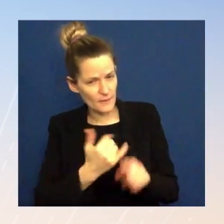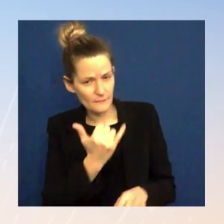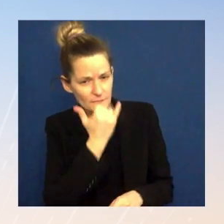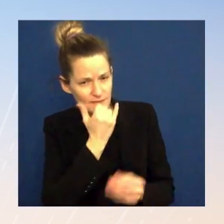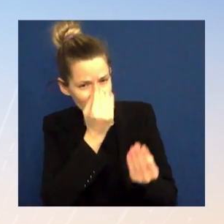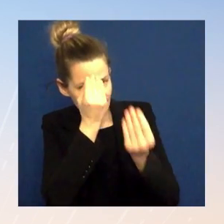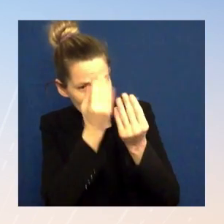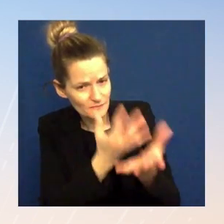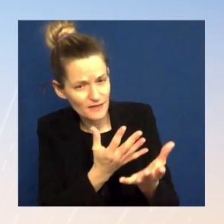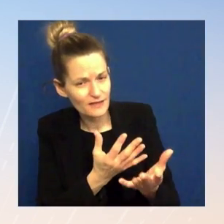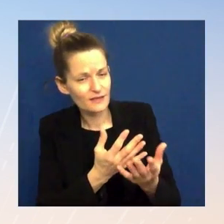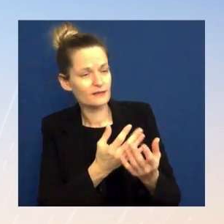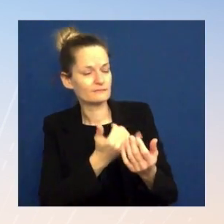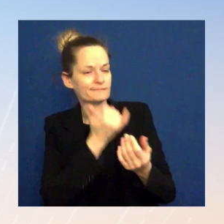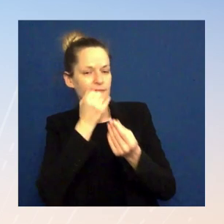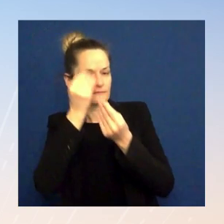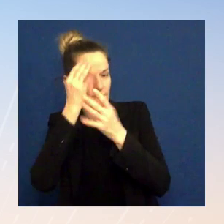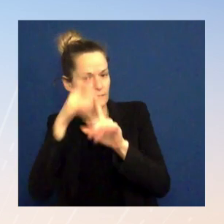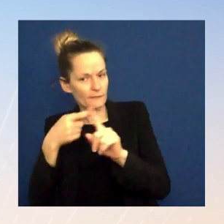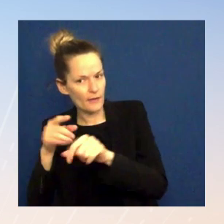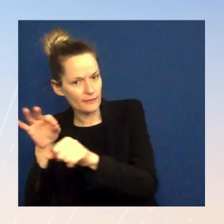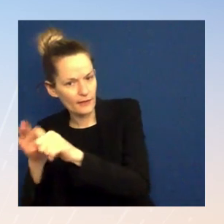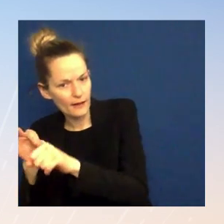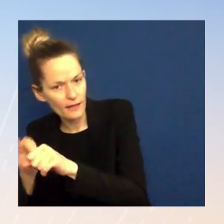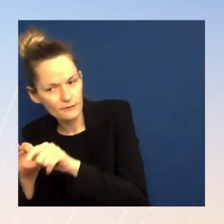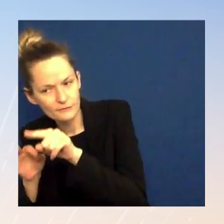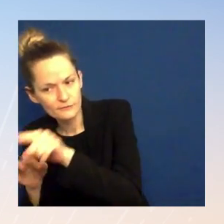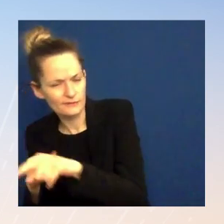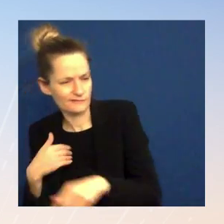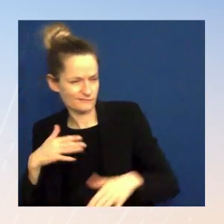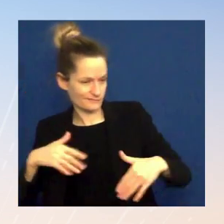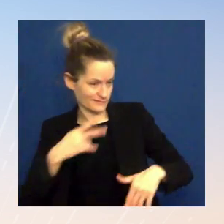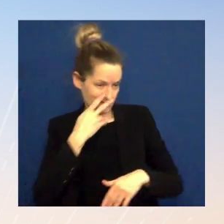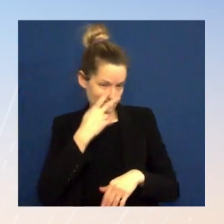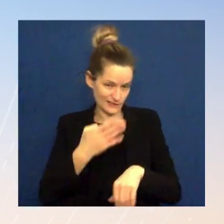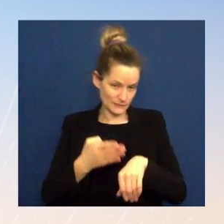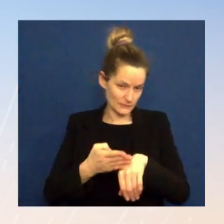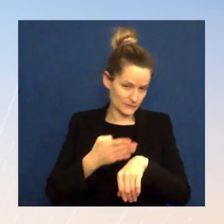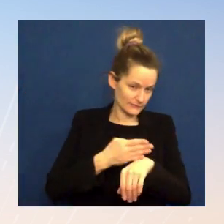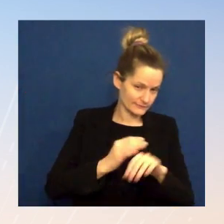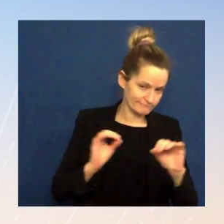and who's representing his interests. Here's the truth: If people are representing his interest in any of these social media platforms,